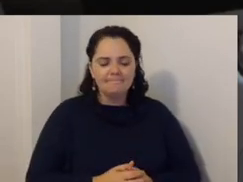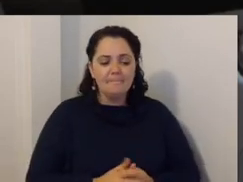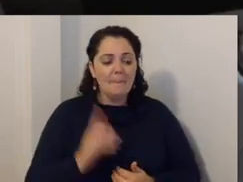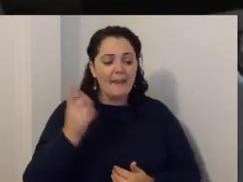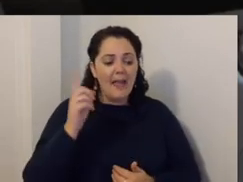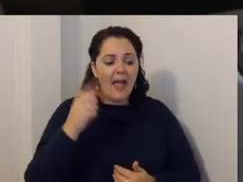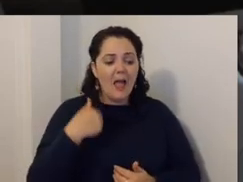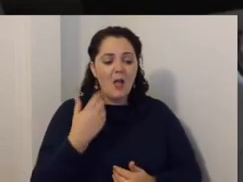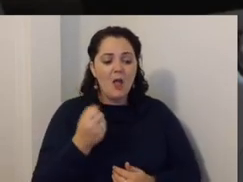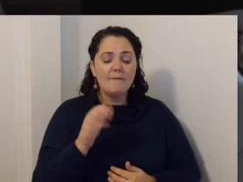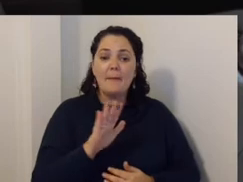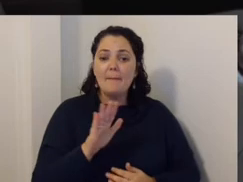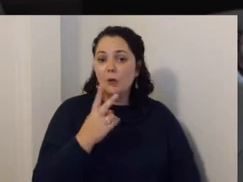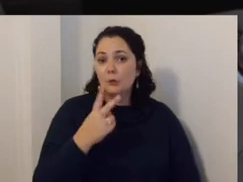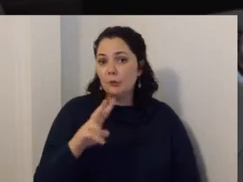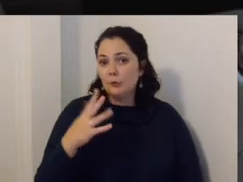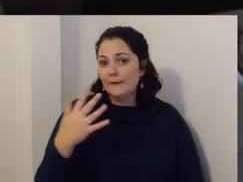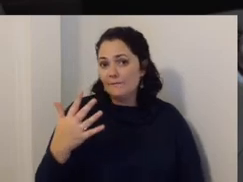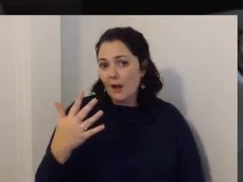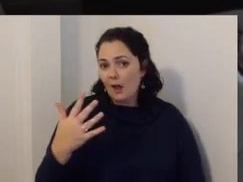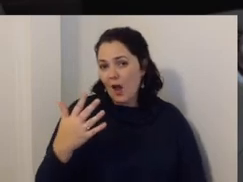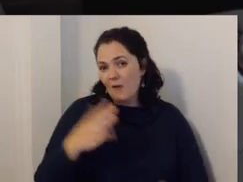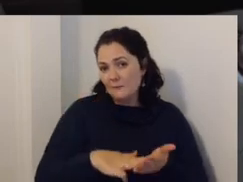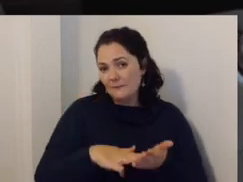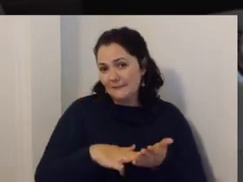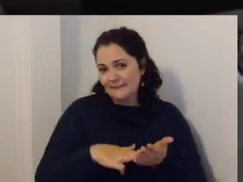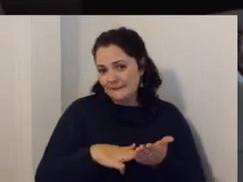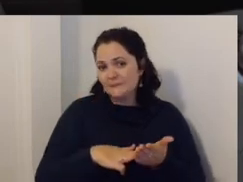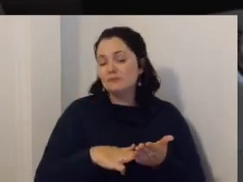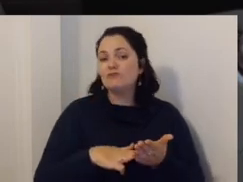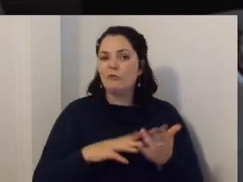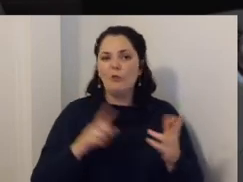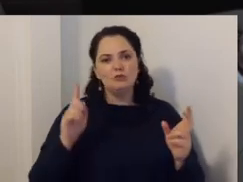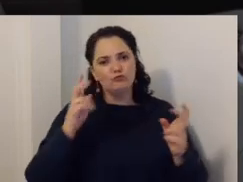25 minutes left in the class alright I'm in the workshop here this evening so we're going to get